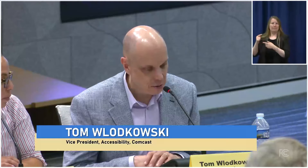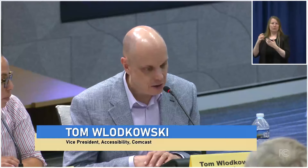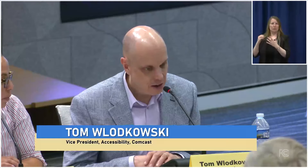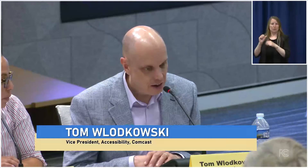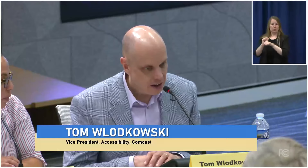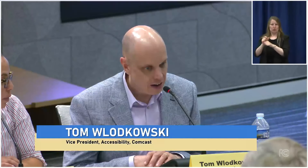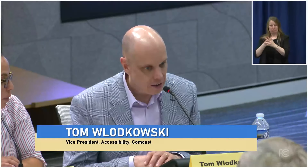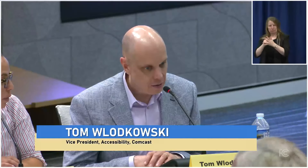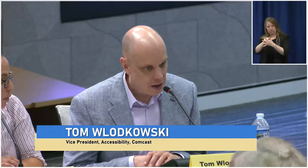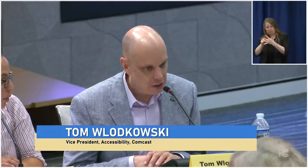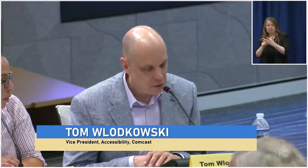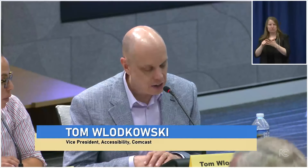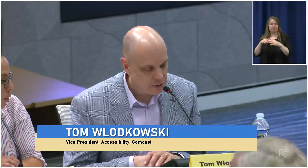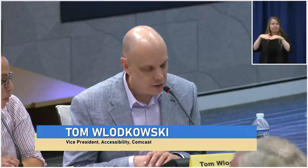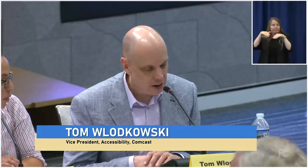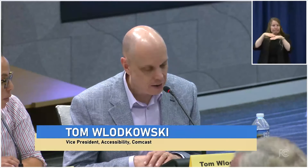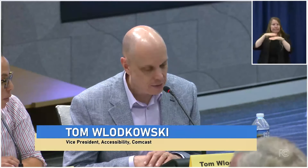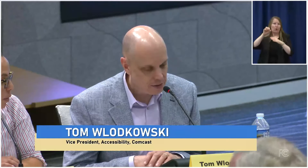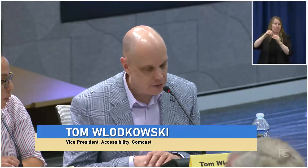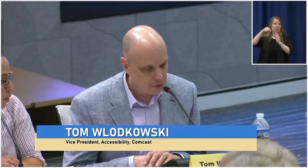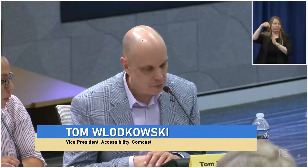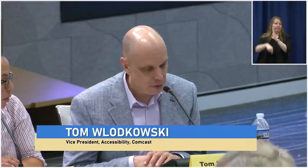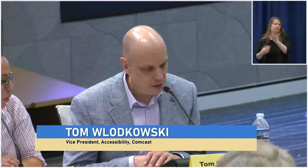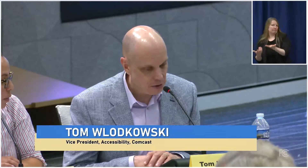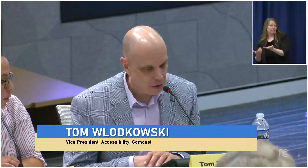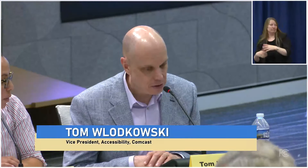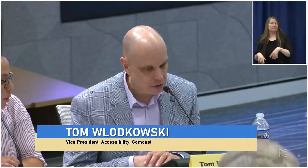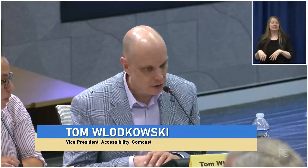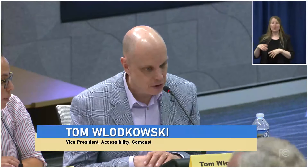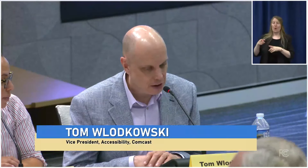1 AGENTS, TIER 2. IT'S ALL IN HOW WE WORK WITH OUR VENDOR AND TRAIN THE